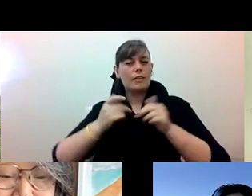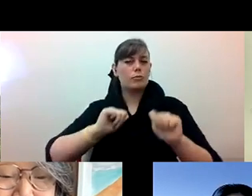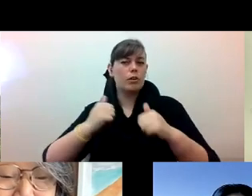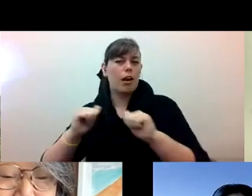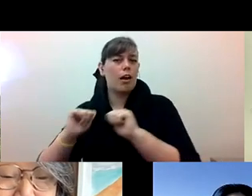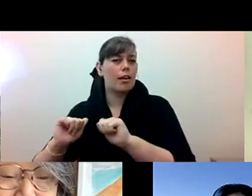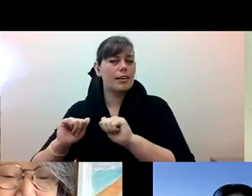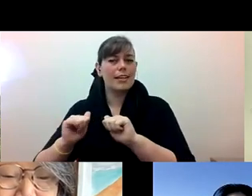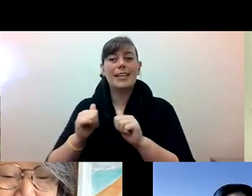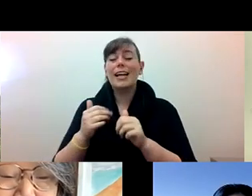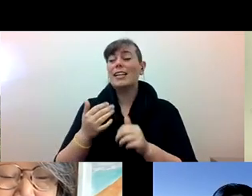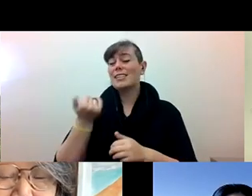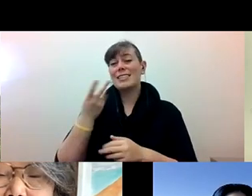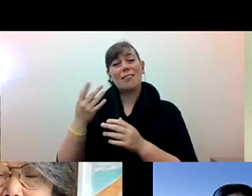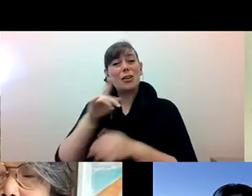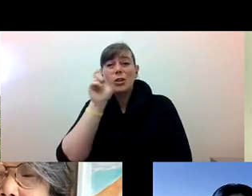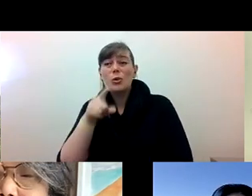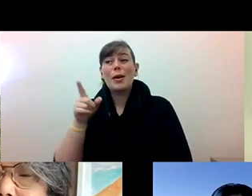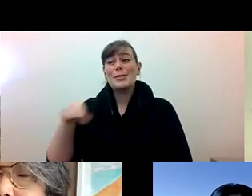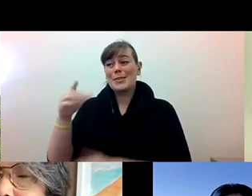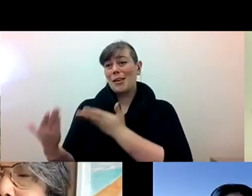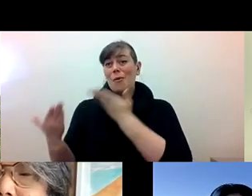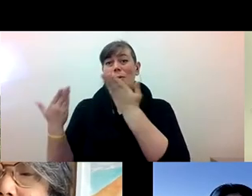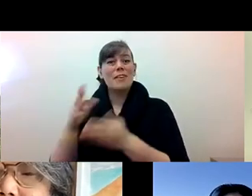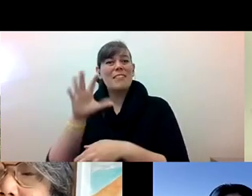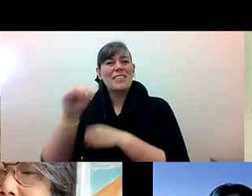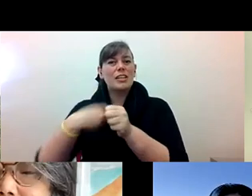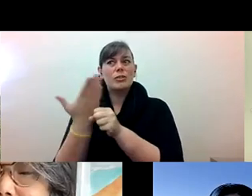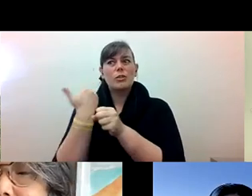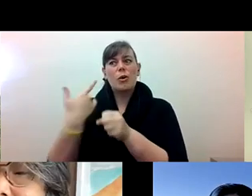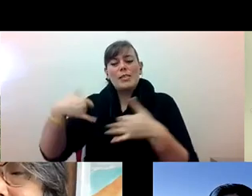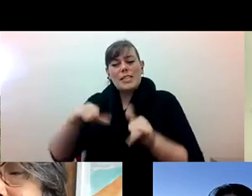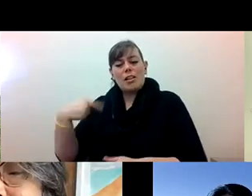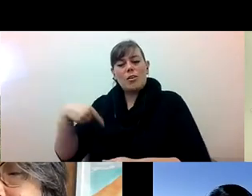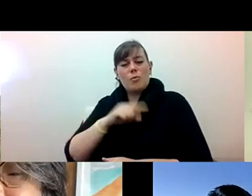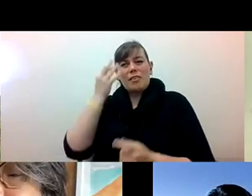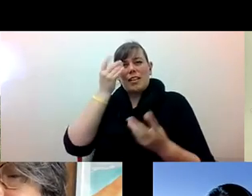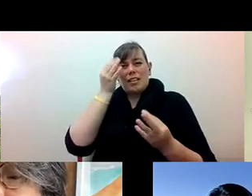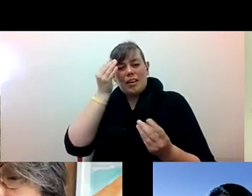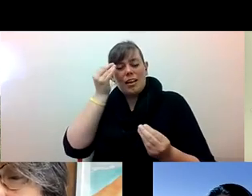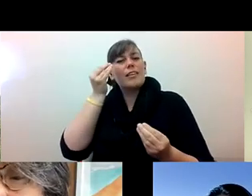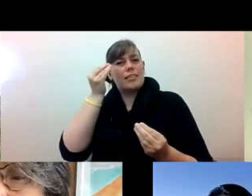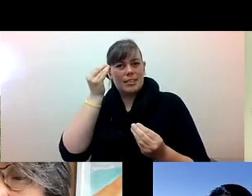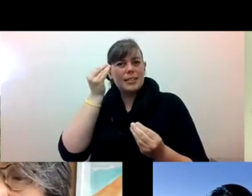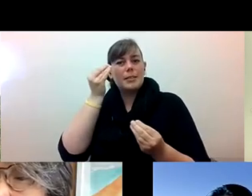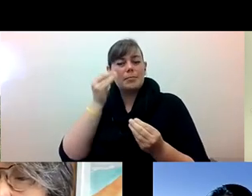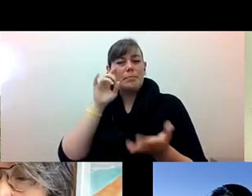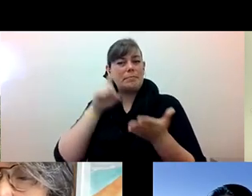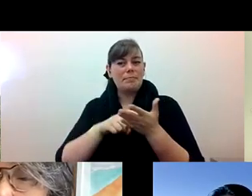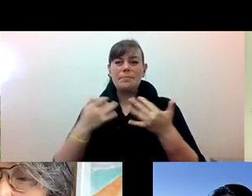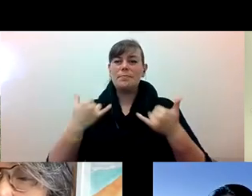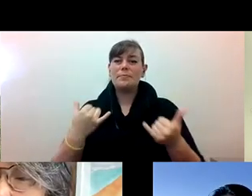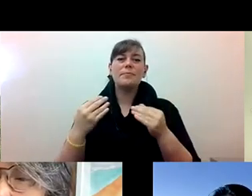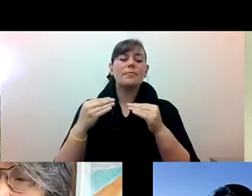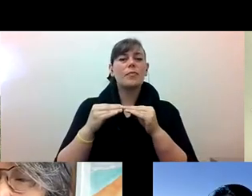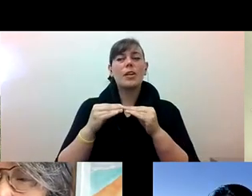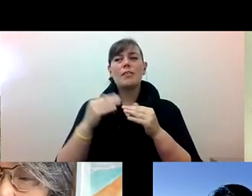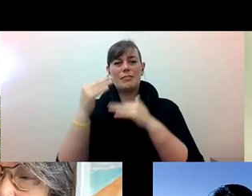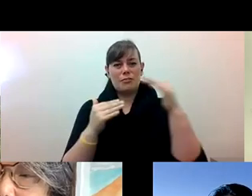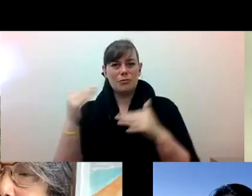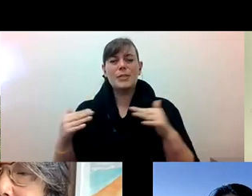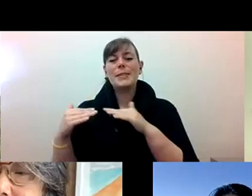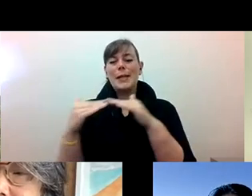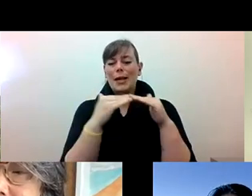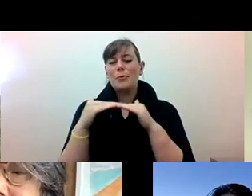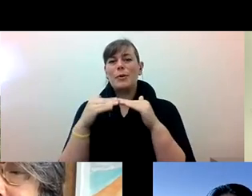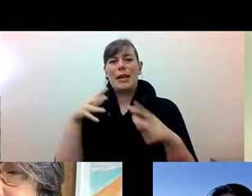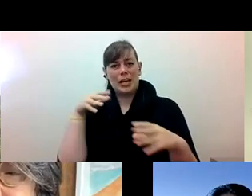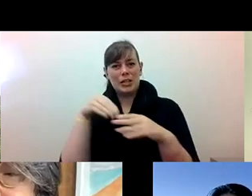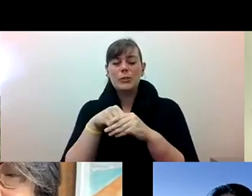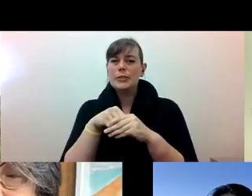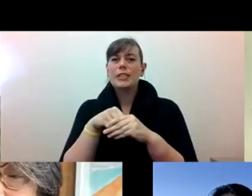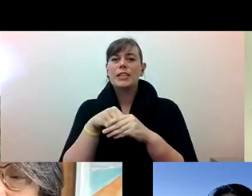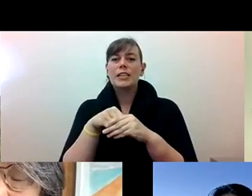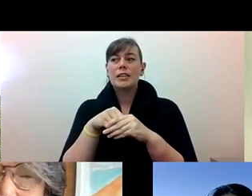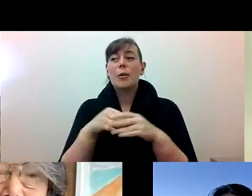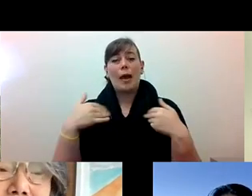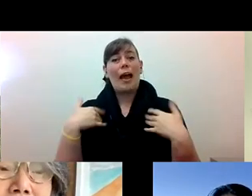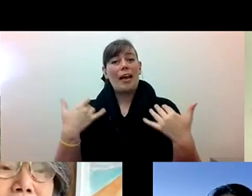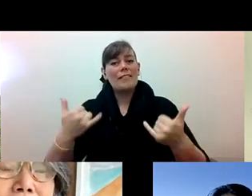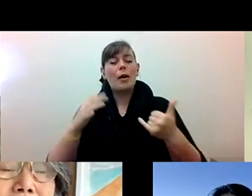Katherine Lee: the answers to some of those questions that were posed 50 years ago and we're also recognizing that, you know, even though we're in this moment of diversity, equity, and inclusion, it's strayed very far from some of the...